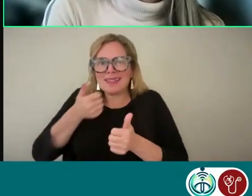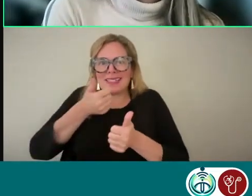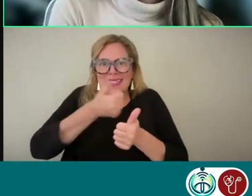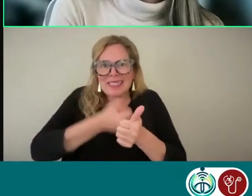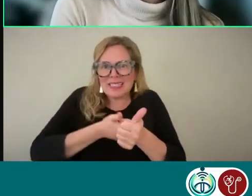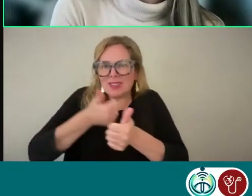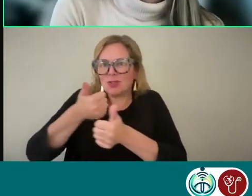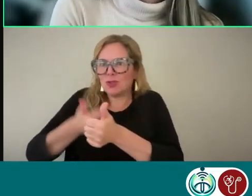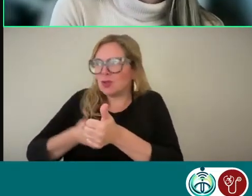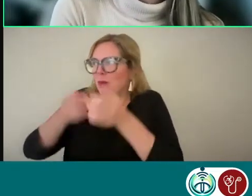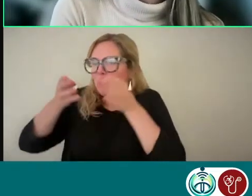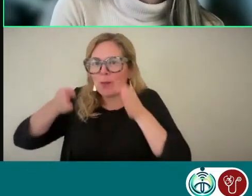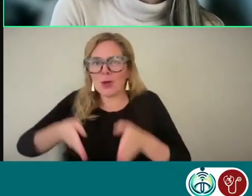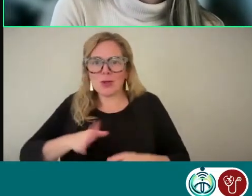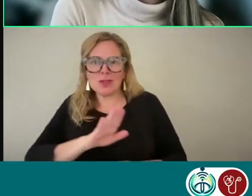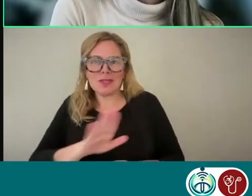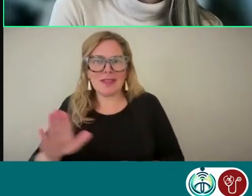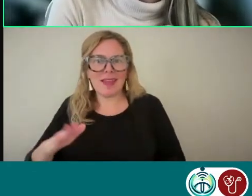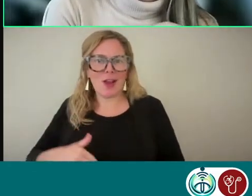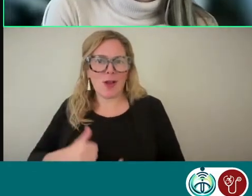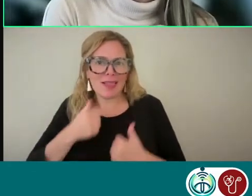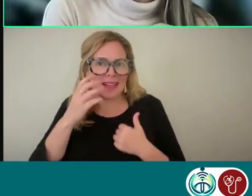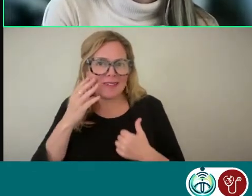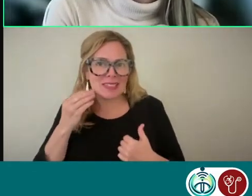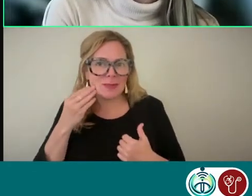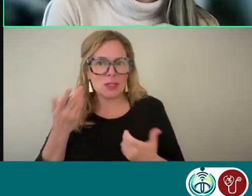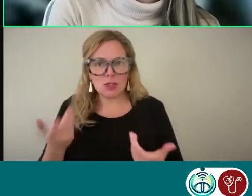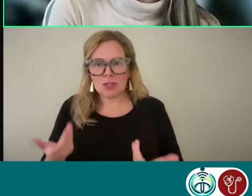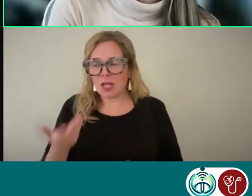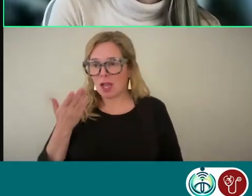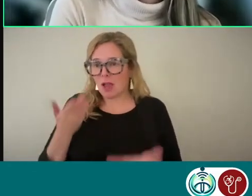Or even the very raw reality that you might have to constantly be in a position where